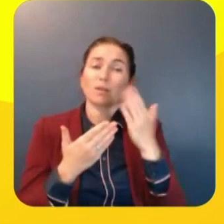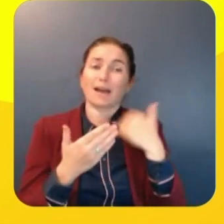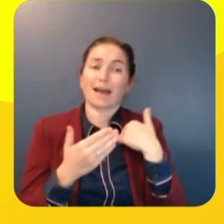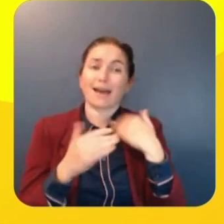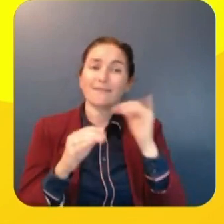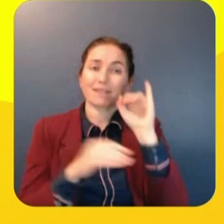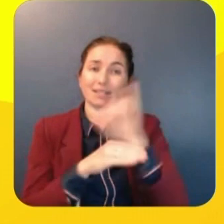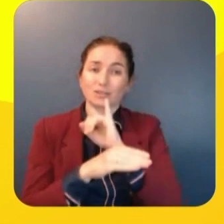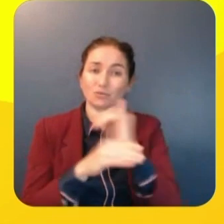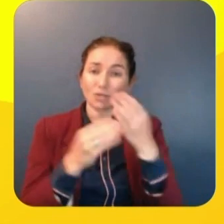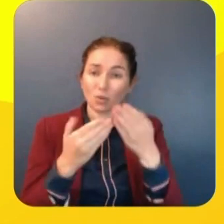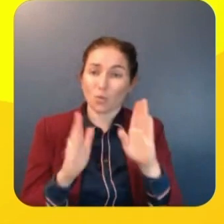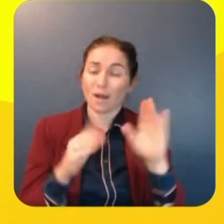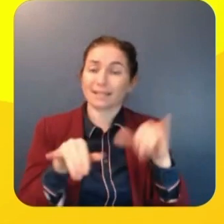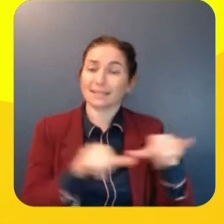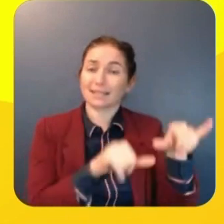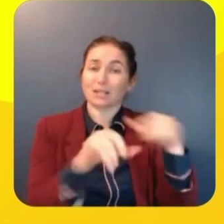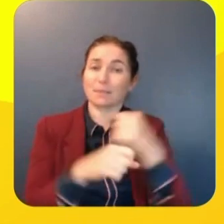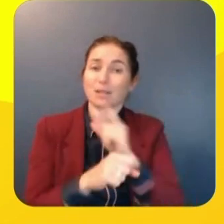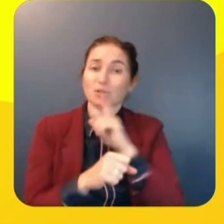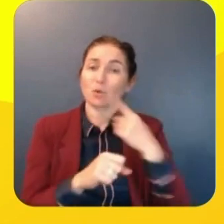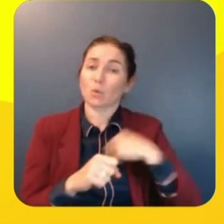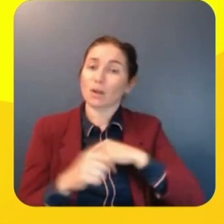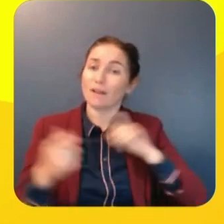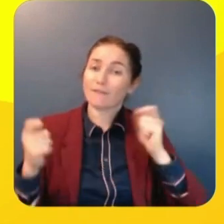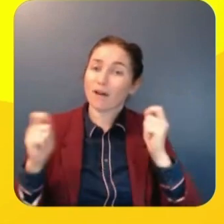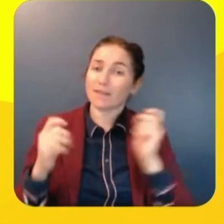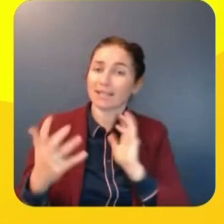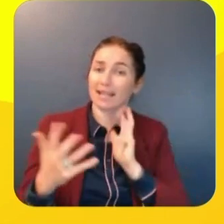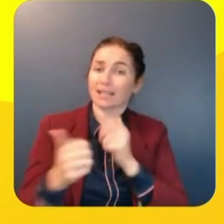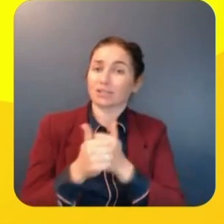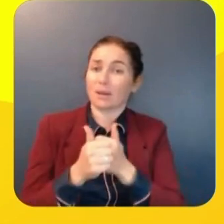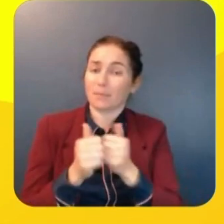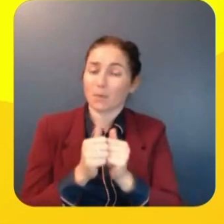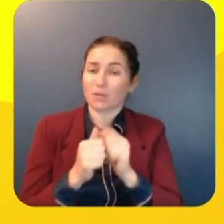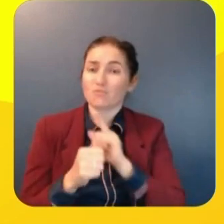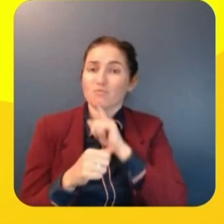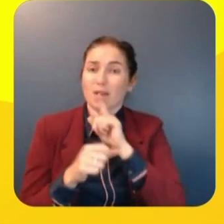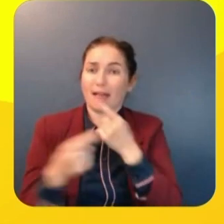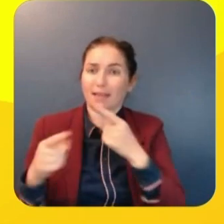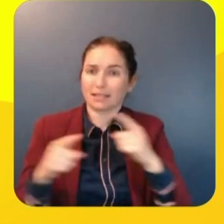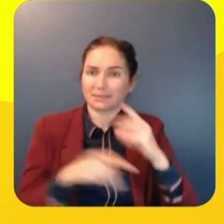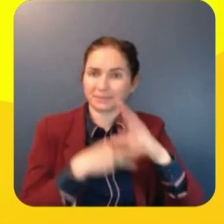to ensure that we are evolving to catch up with reality. Central to our work at the coalition is getting